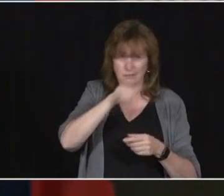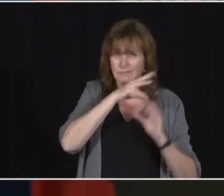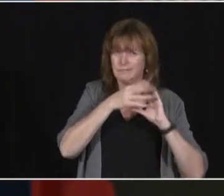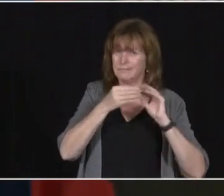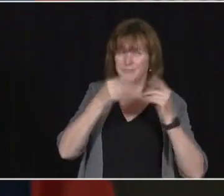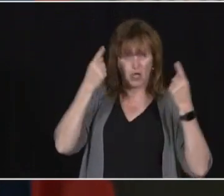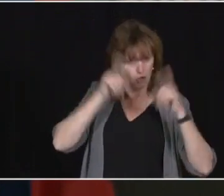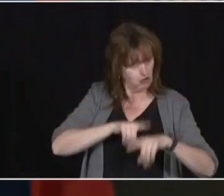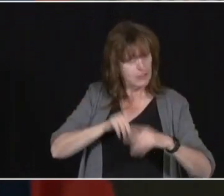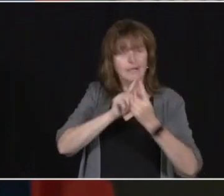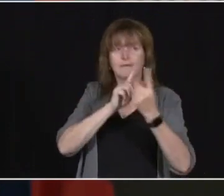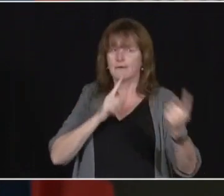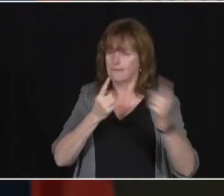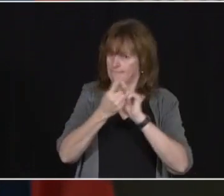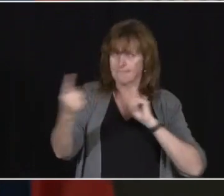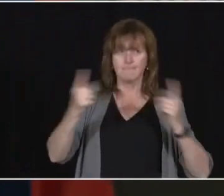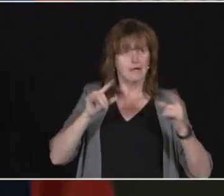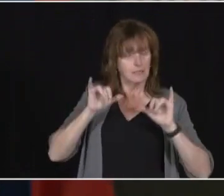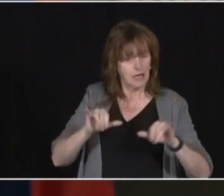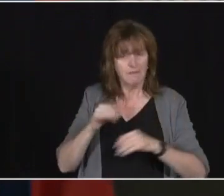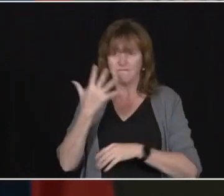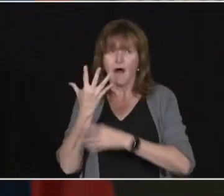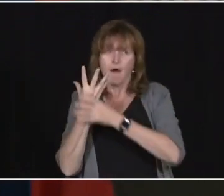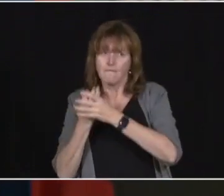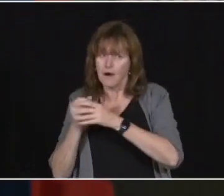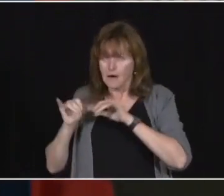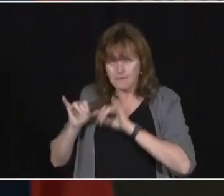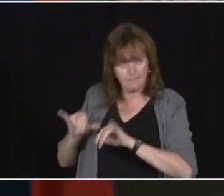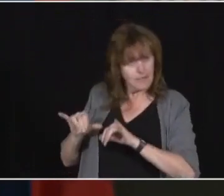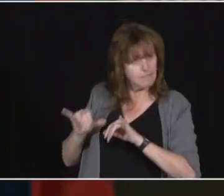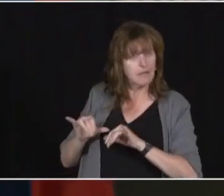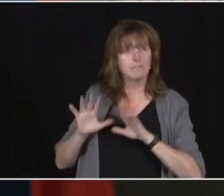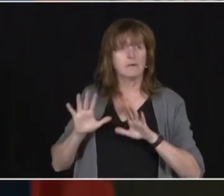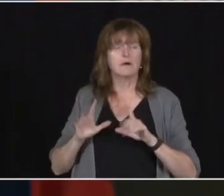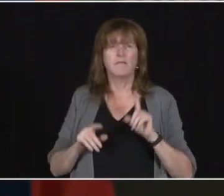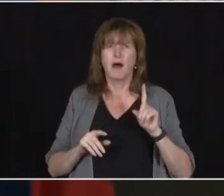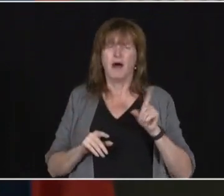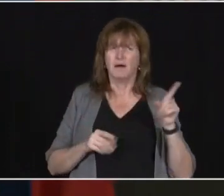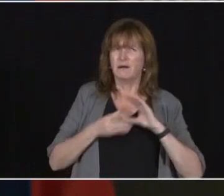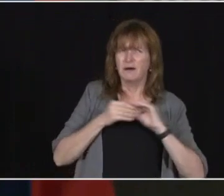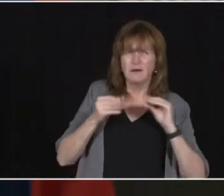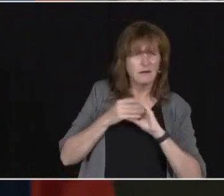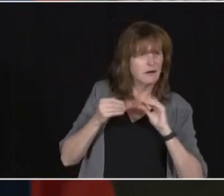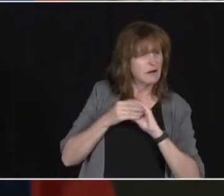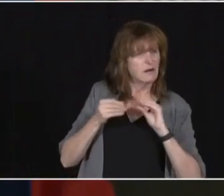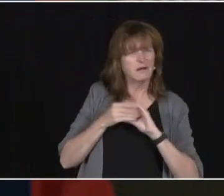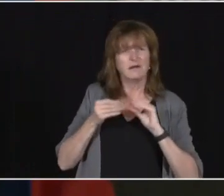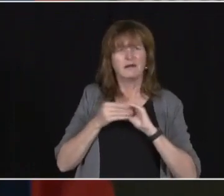capacity, physical distance, etc., that reopening of the economy should not be dependent on consistent lowercase is but that of course is